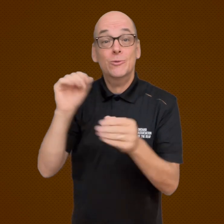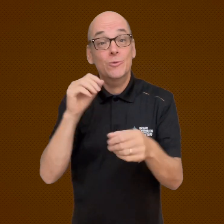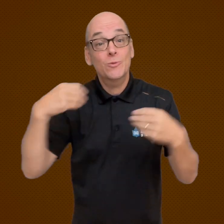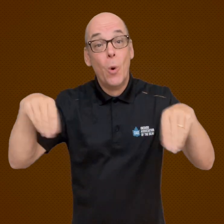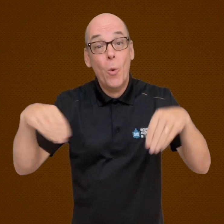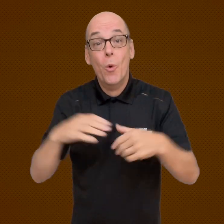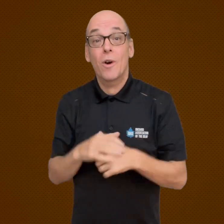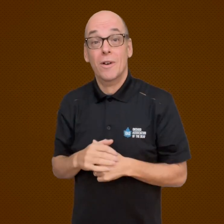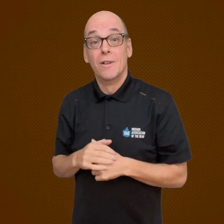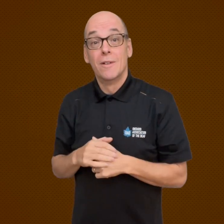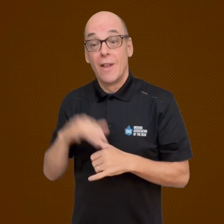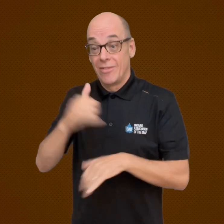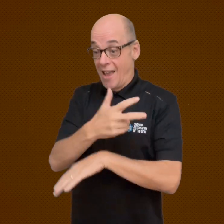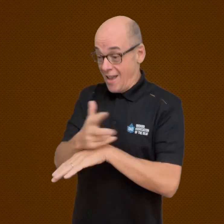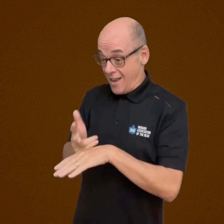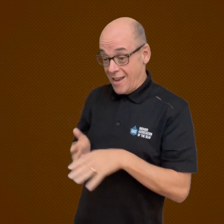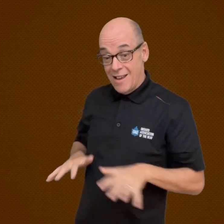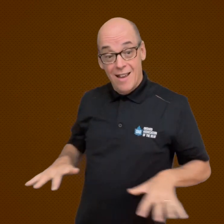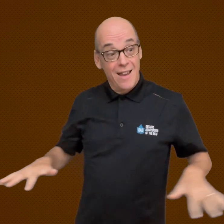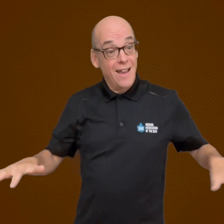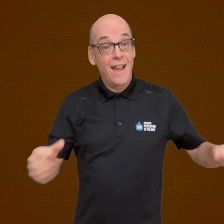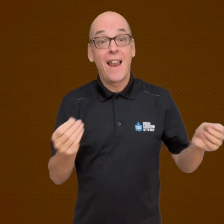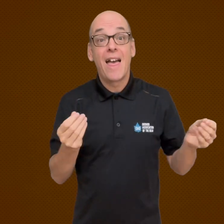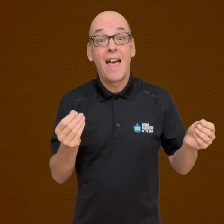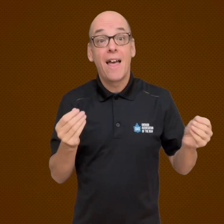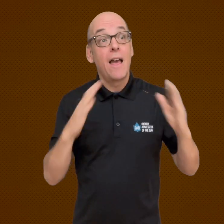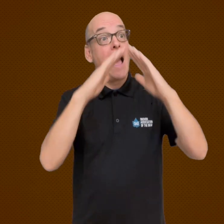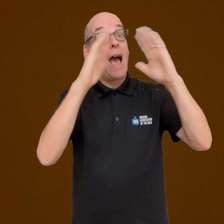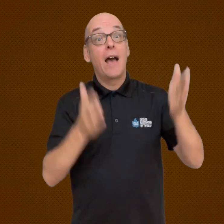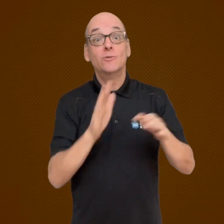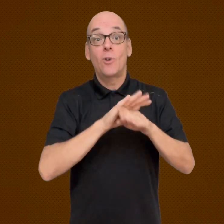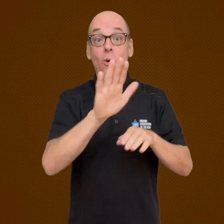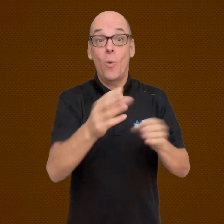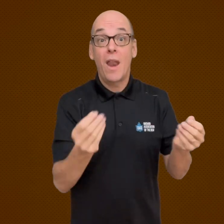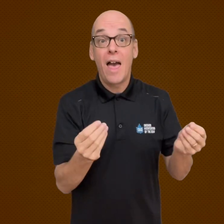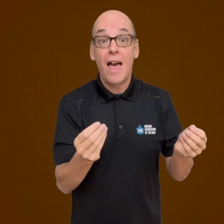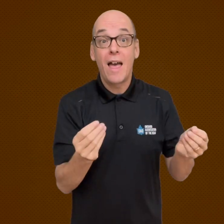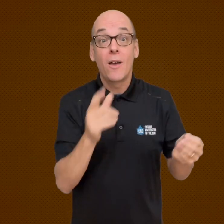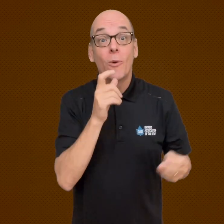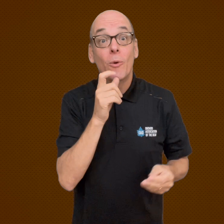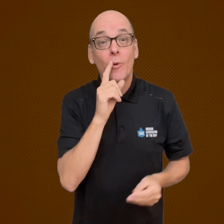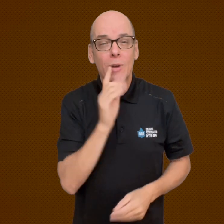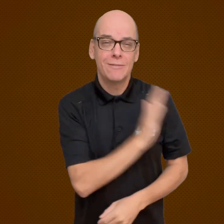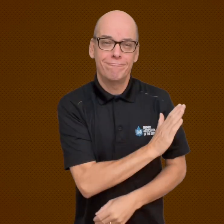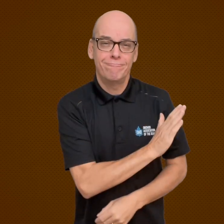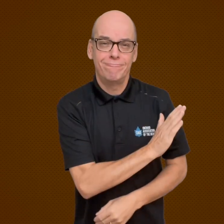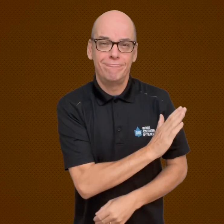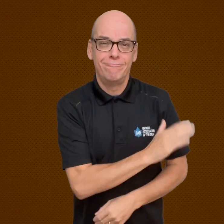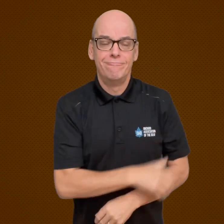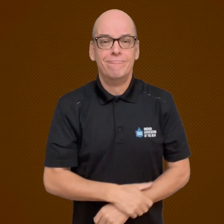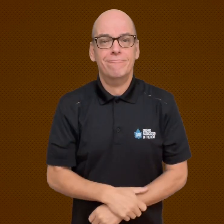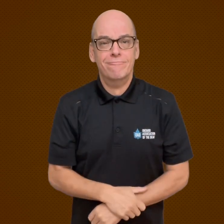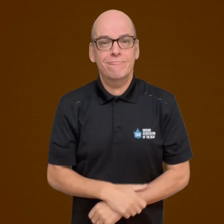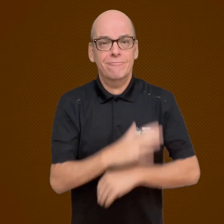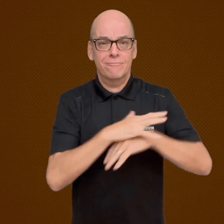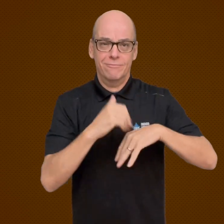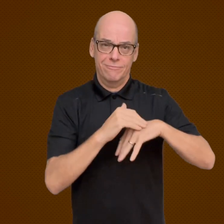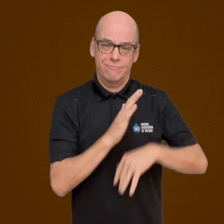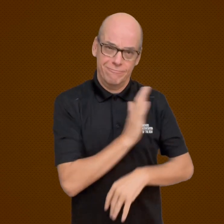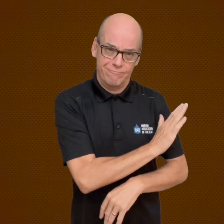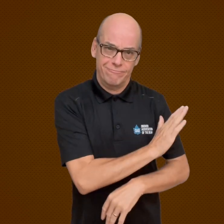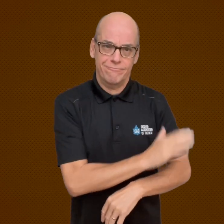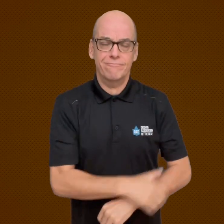or going out shopping, that the land our homes are on originally belonged to the Indigenous peoples.